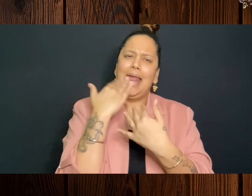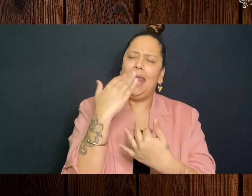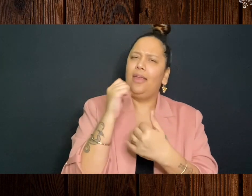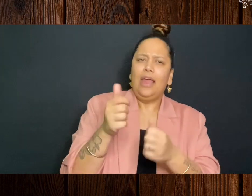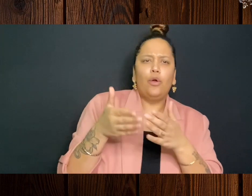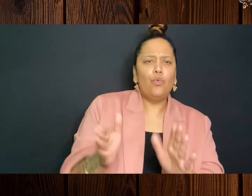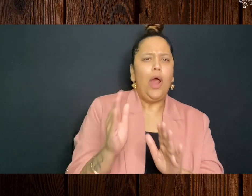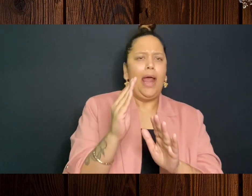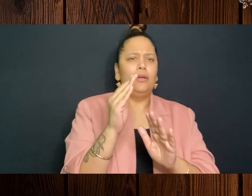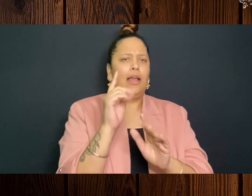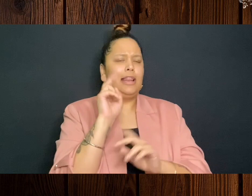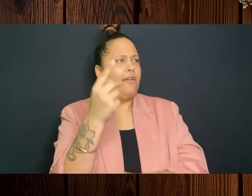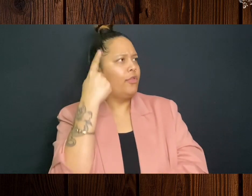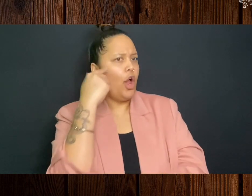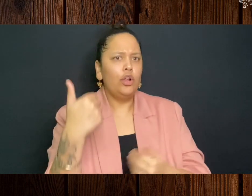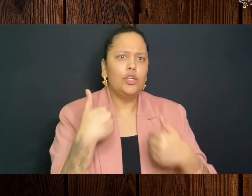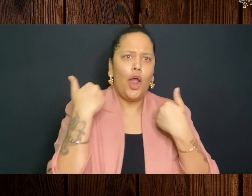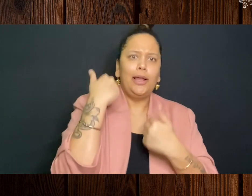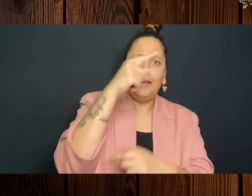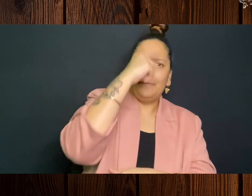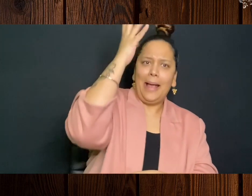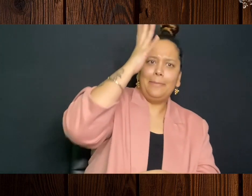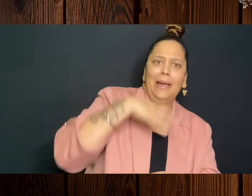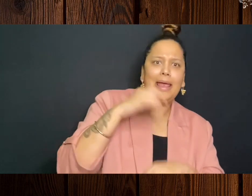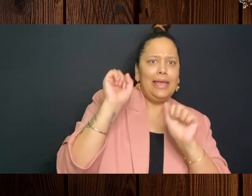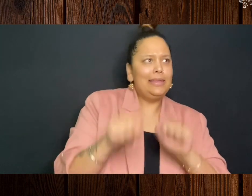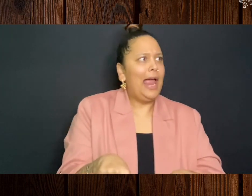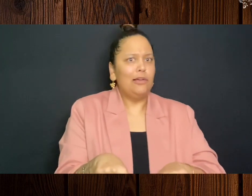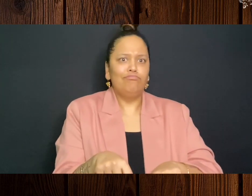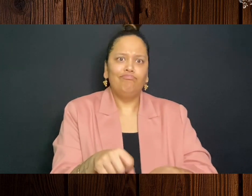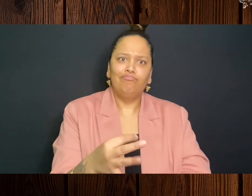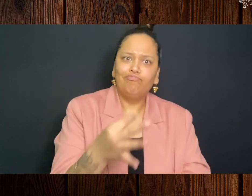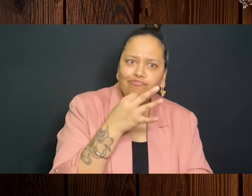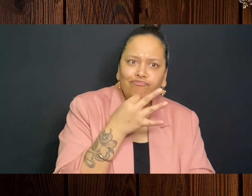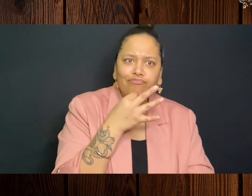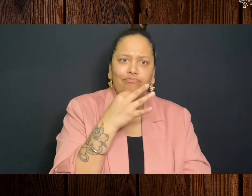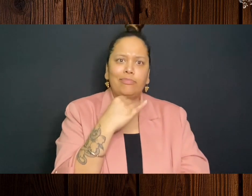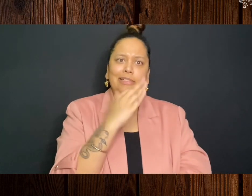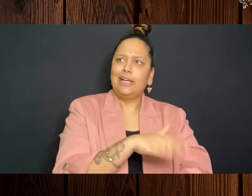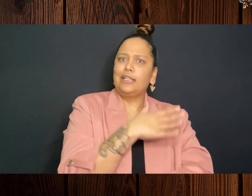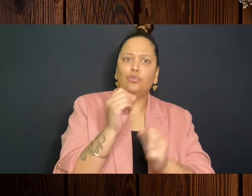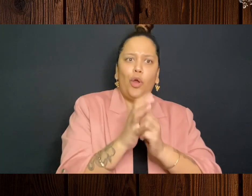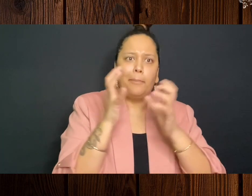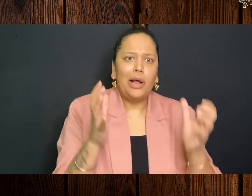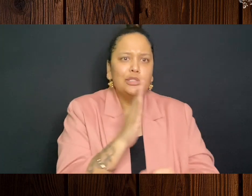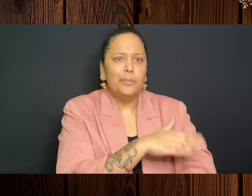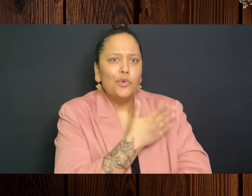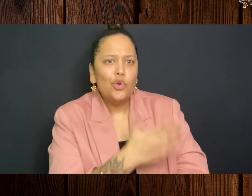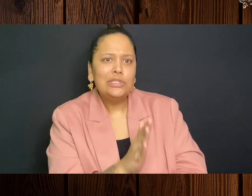never thought, like, a young Black teen could do. Like Mos Def was singing on so much music and he had songs where he was just